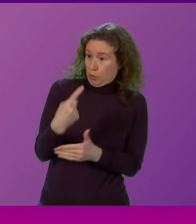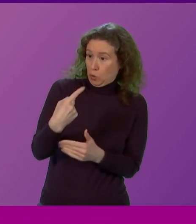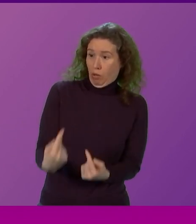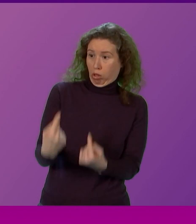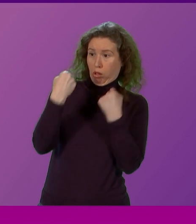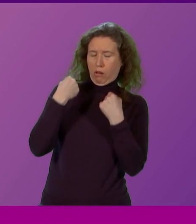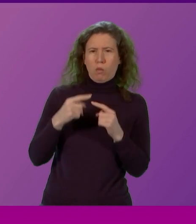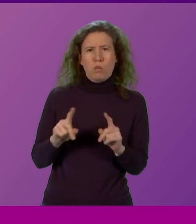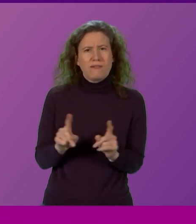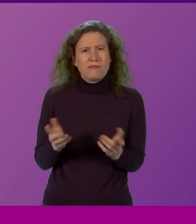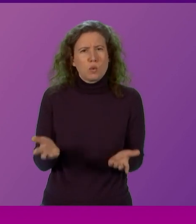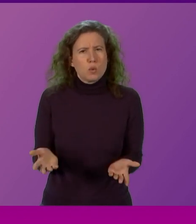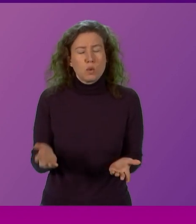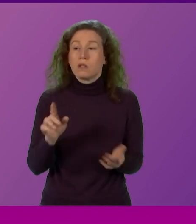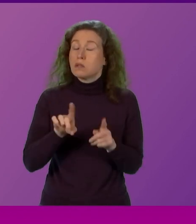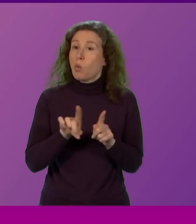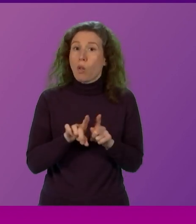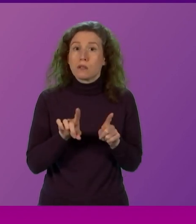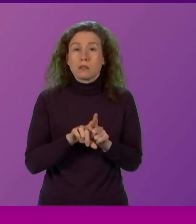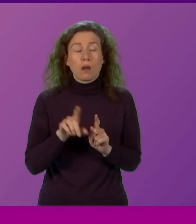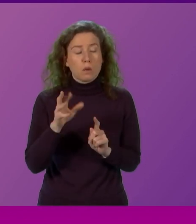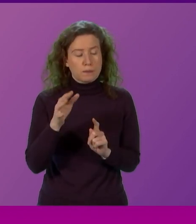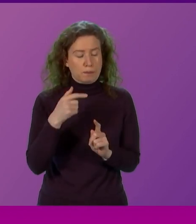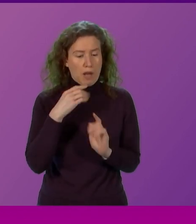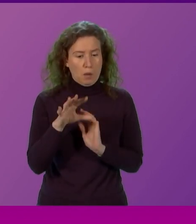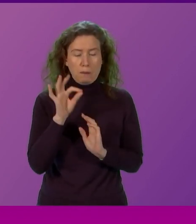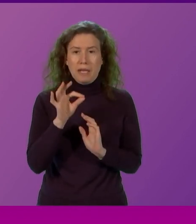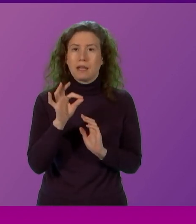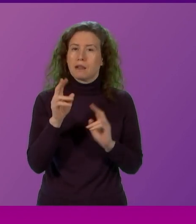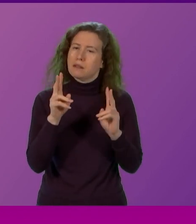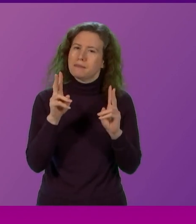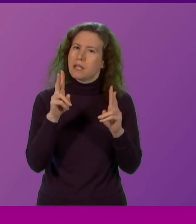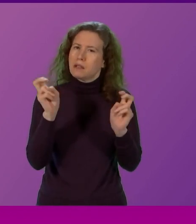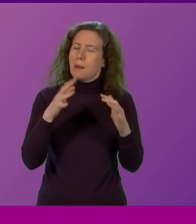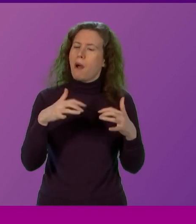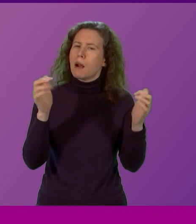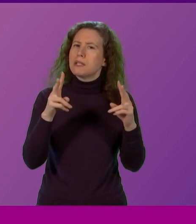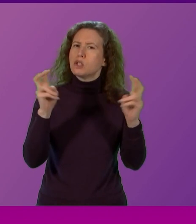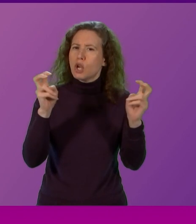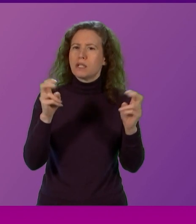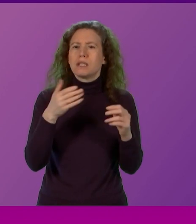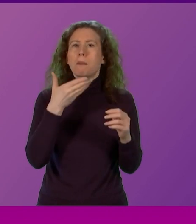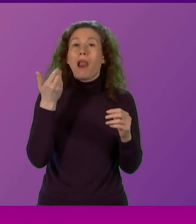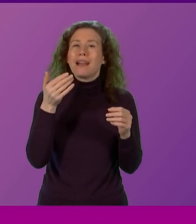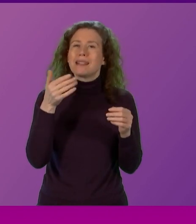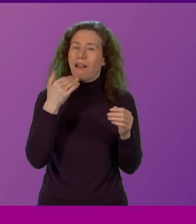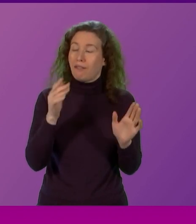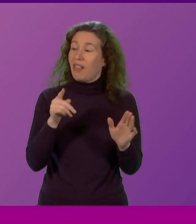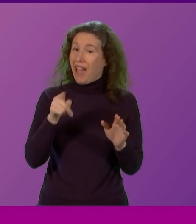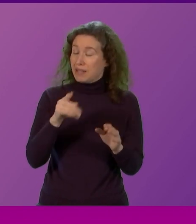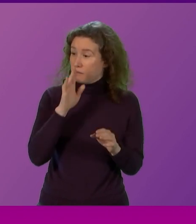So, too—I will use a parliamentary term that I believe is polite enough—is the blatant